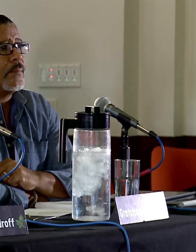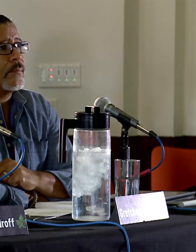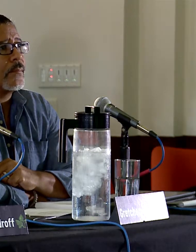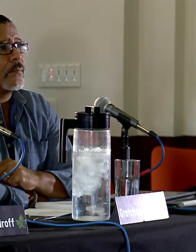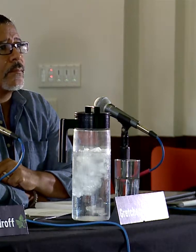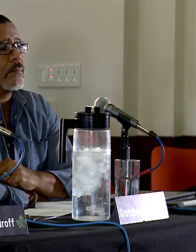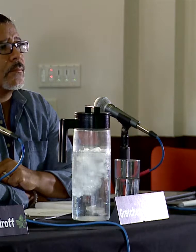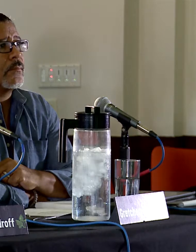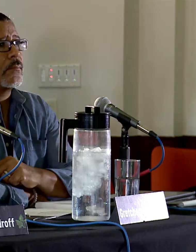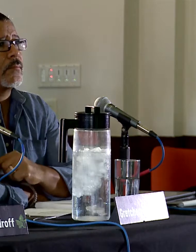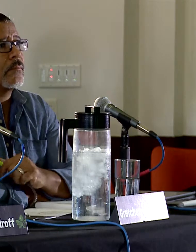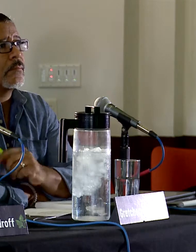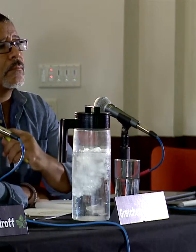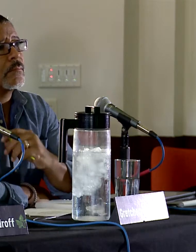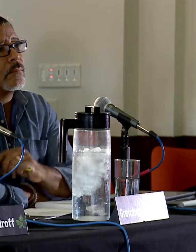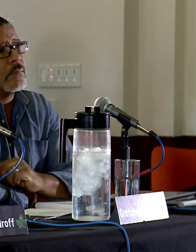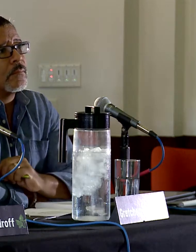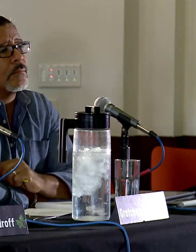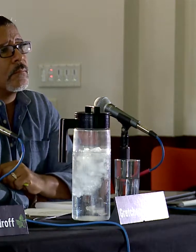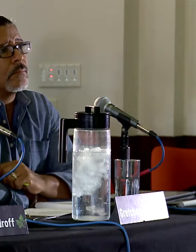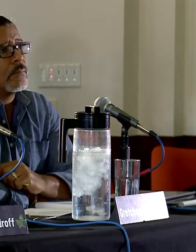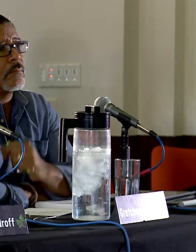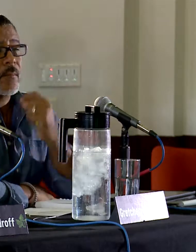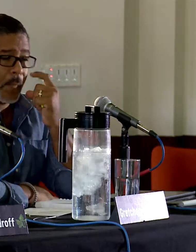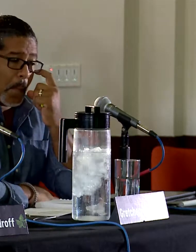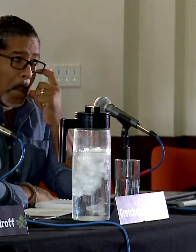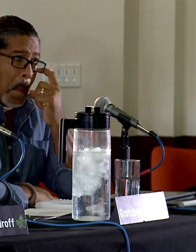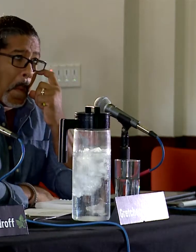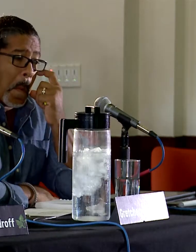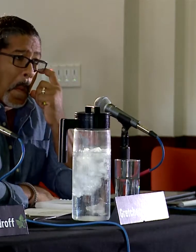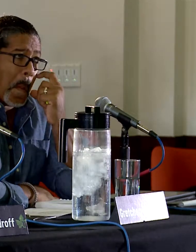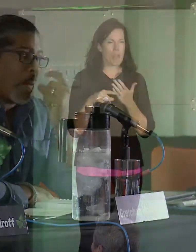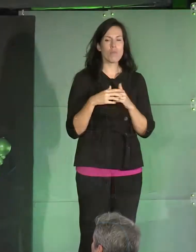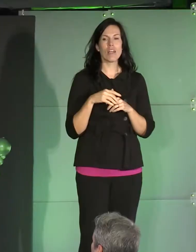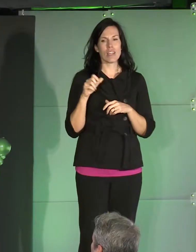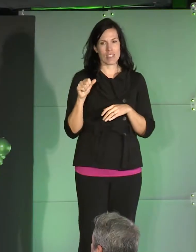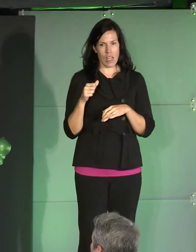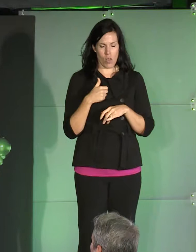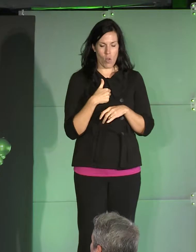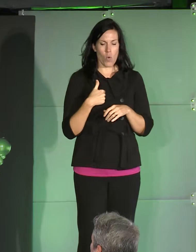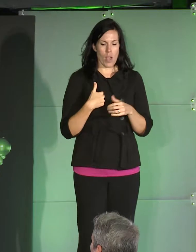How many trips will need to be made, and compensation? Right, we definitely have understood that this would